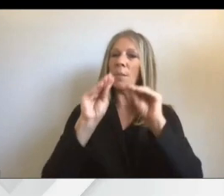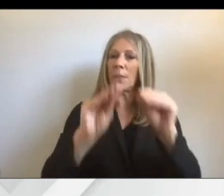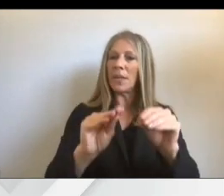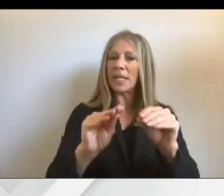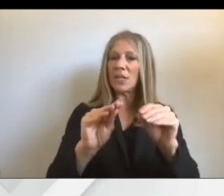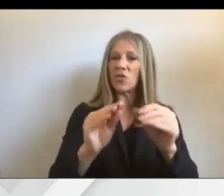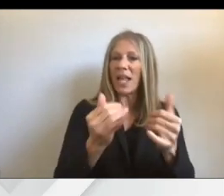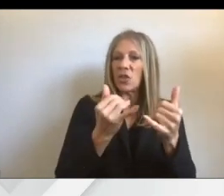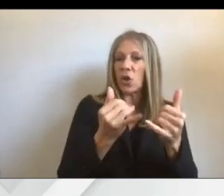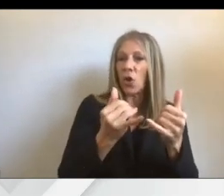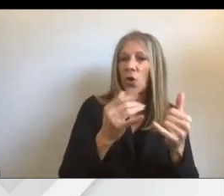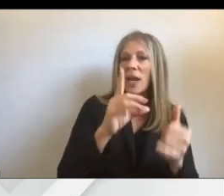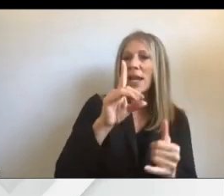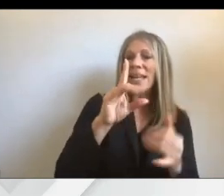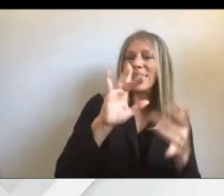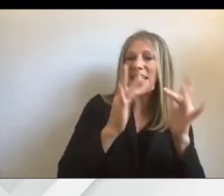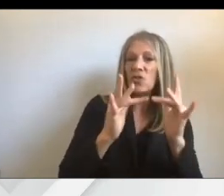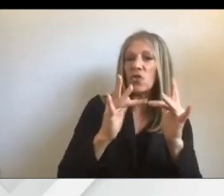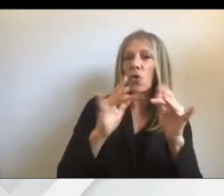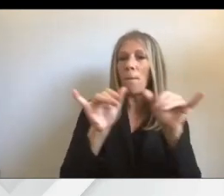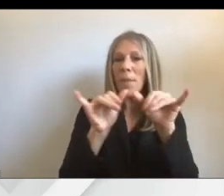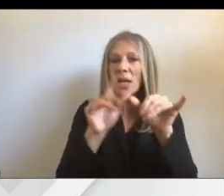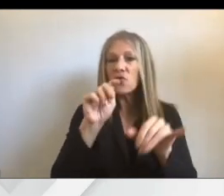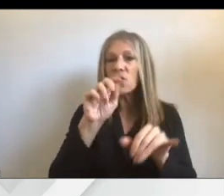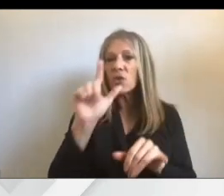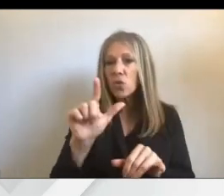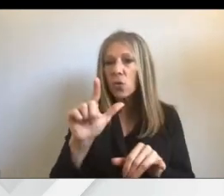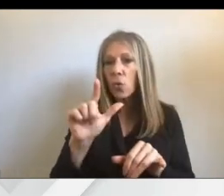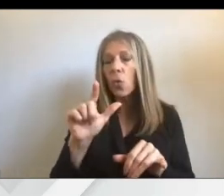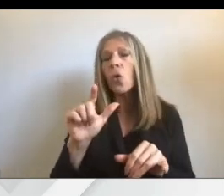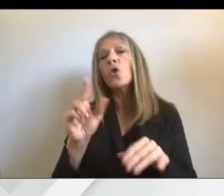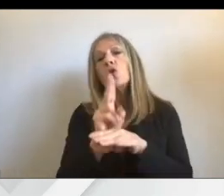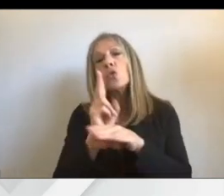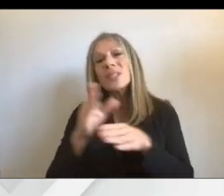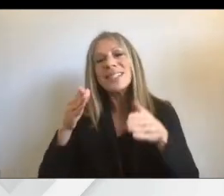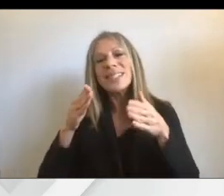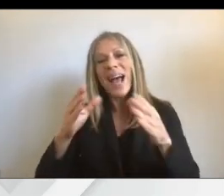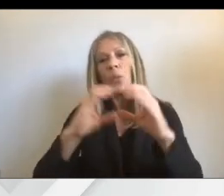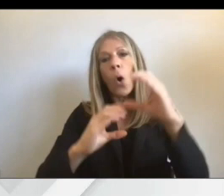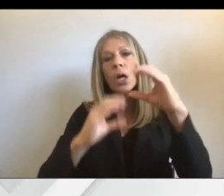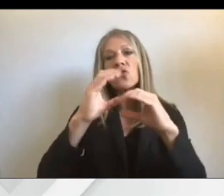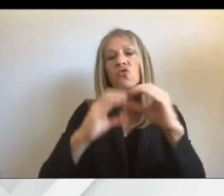current digital measuring tools commonly used in sidewalk construction typically provide